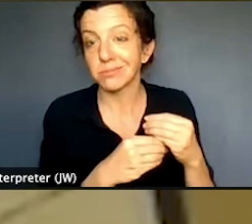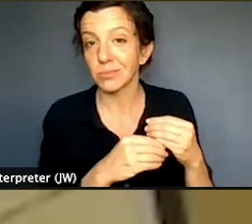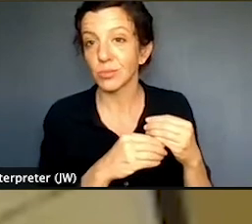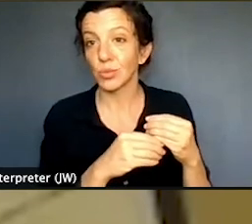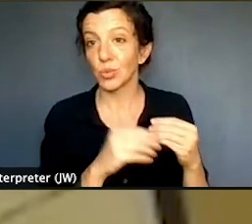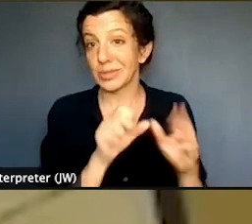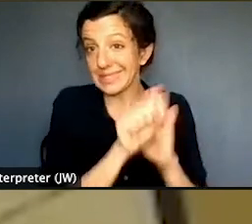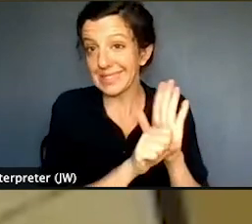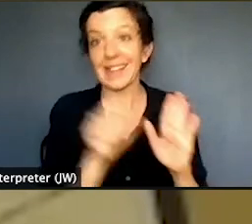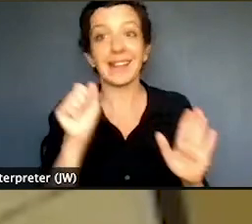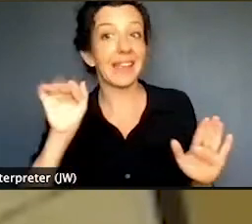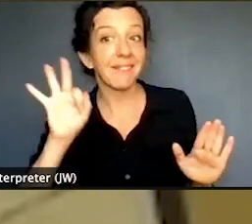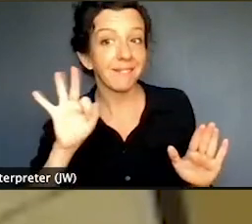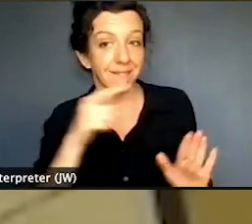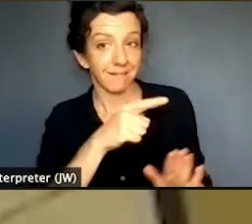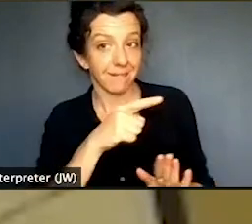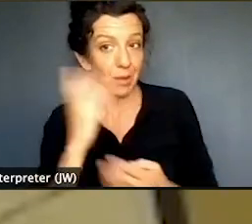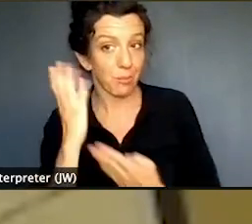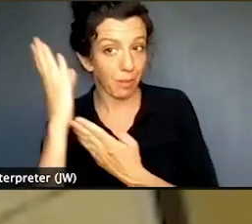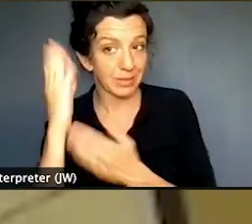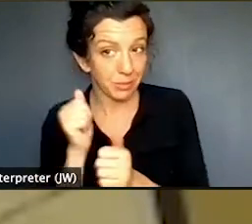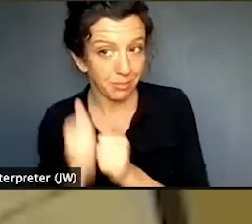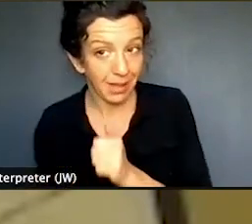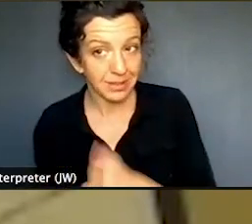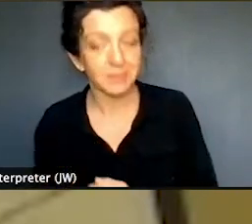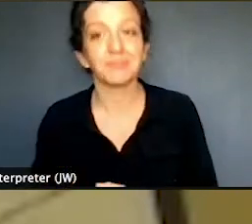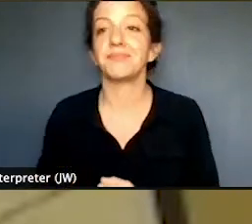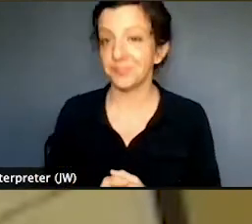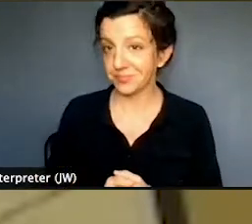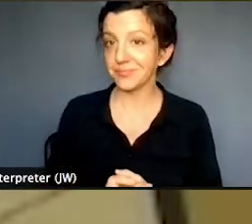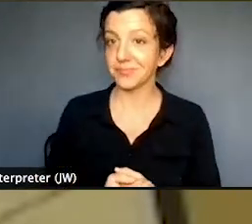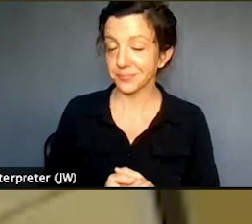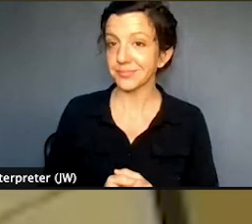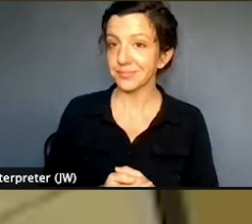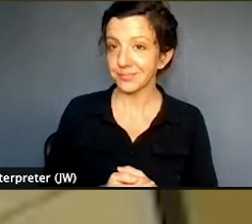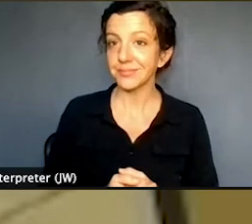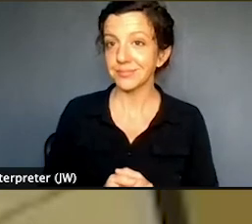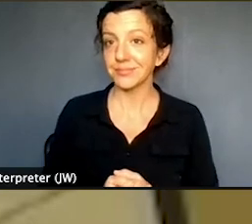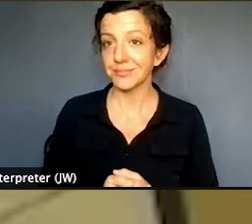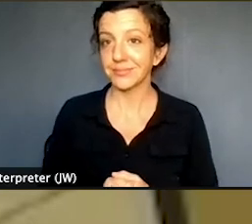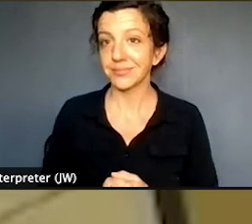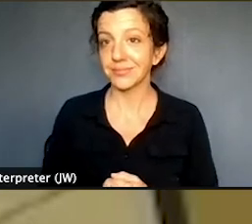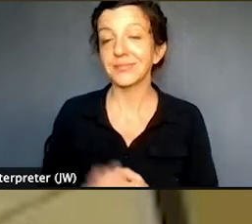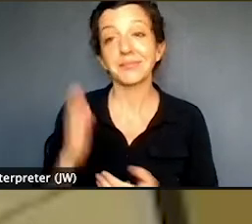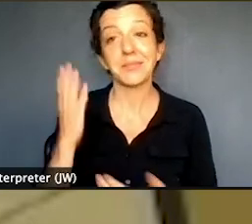Good evening, everyone. Thanks for sticking around. Proposition 24 relates to the privacy